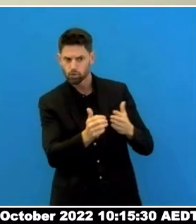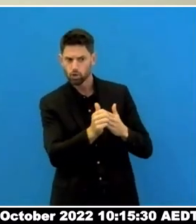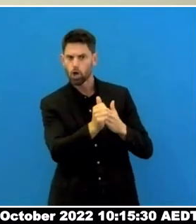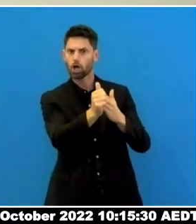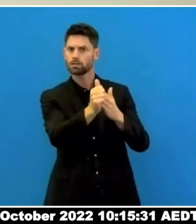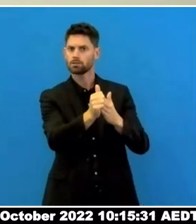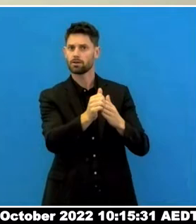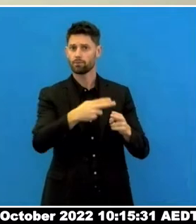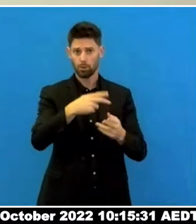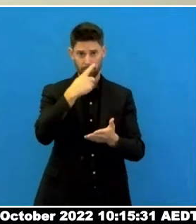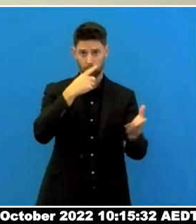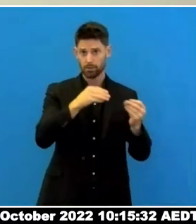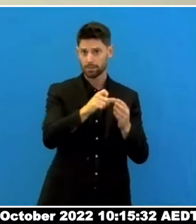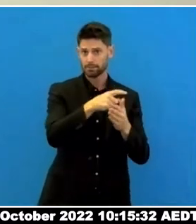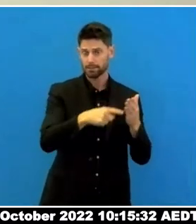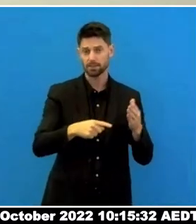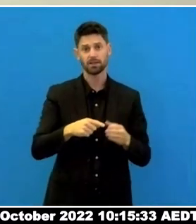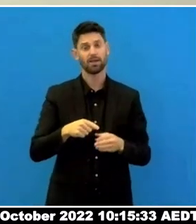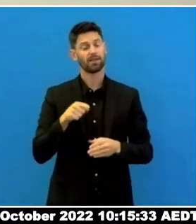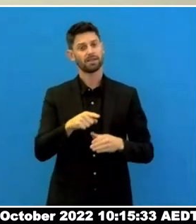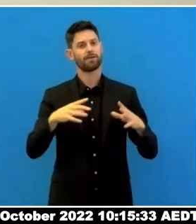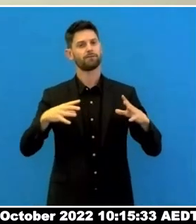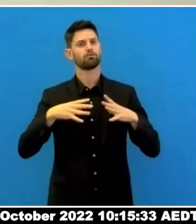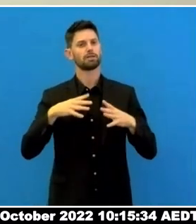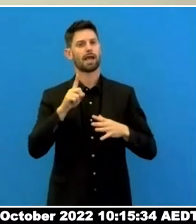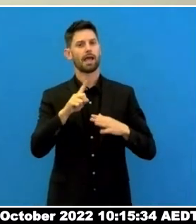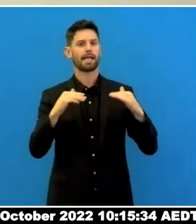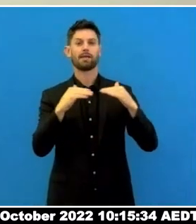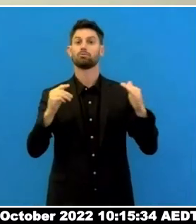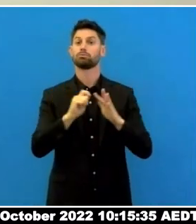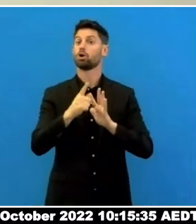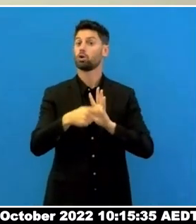The Free and Equal project has found a that current discrimination laws